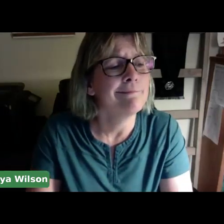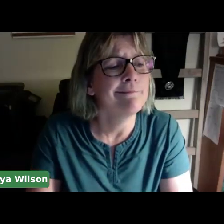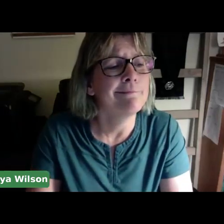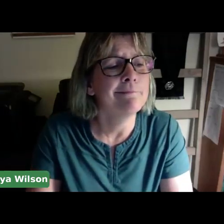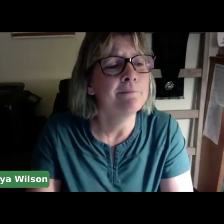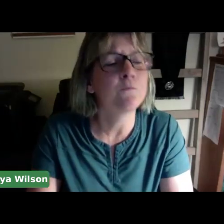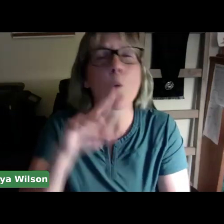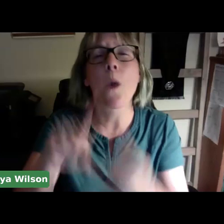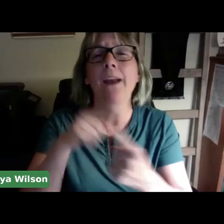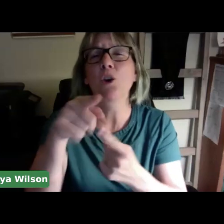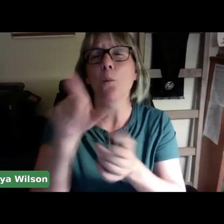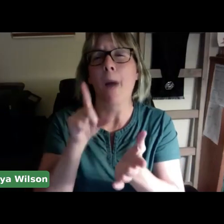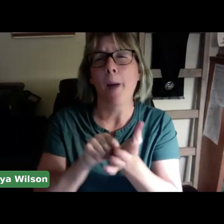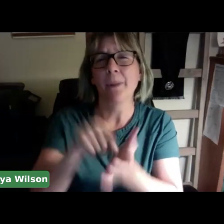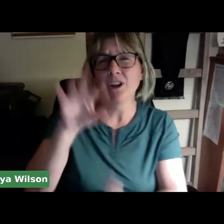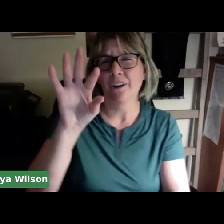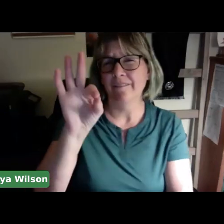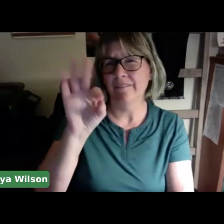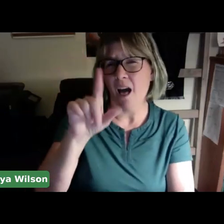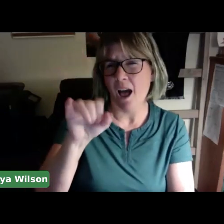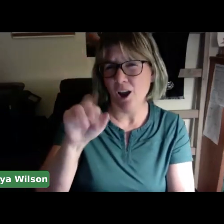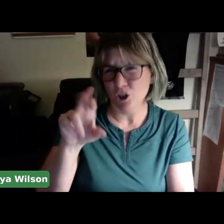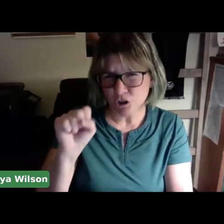so important to do.